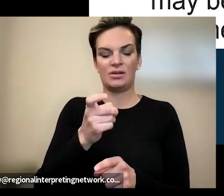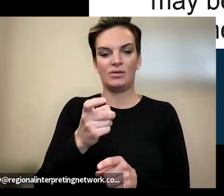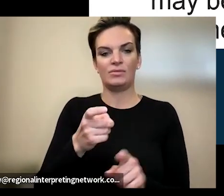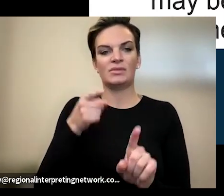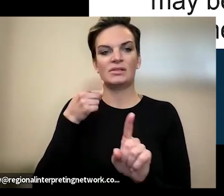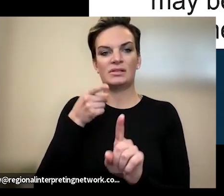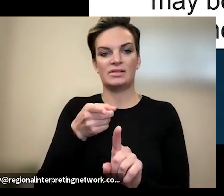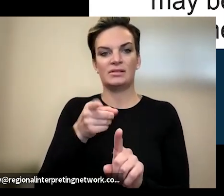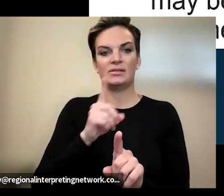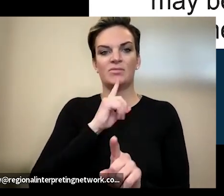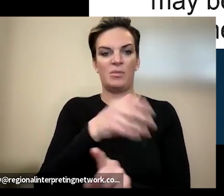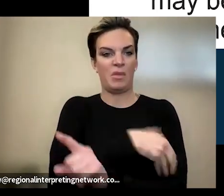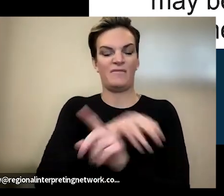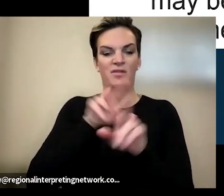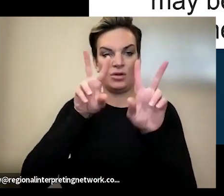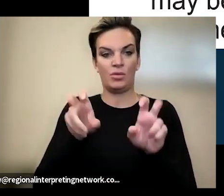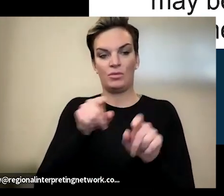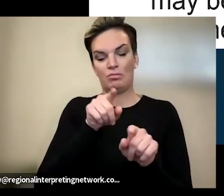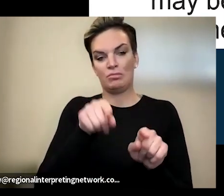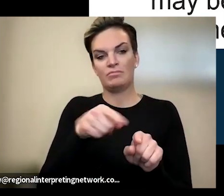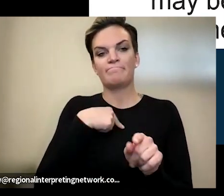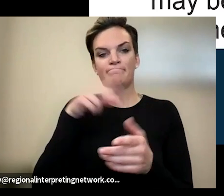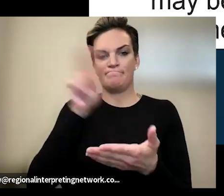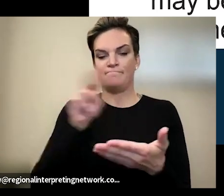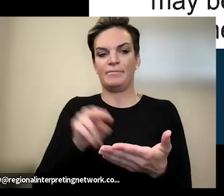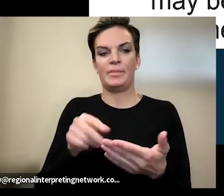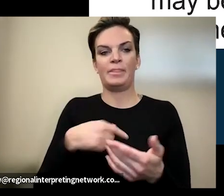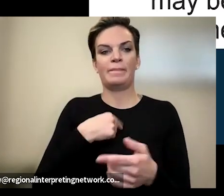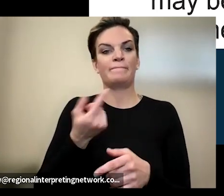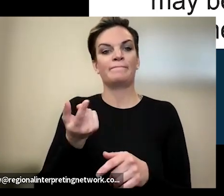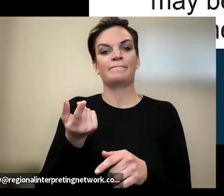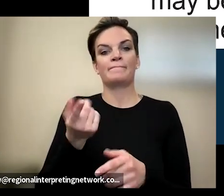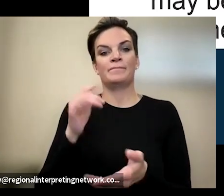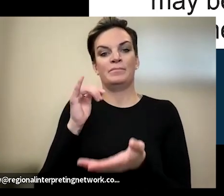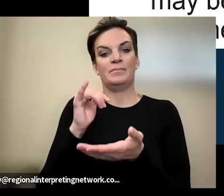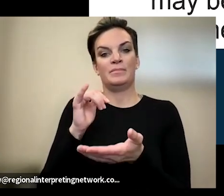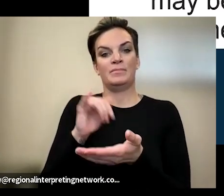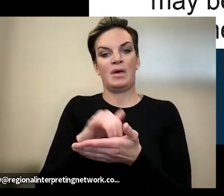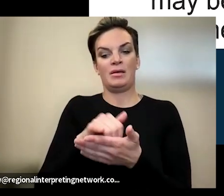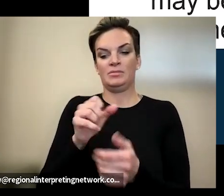powerful quote, and I read: "We cannot make high quality informed decisions about our own health